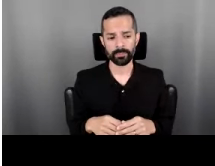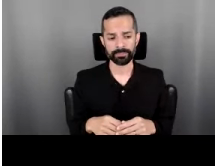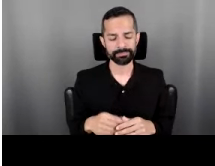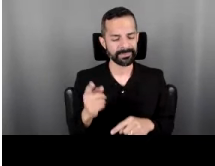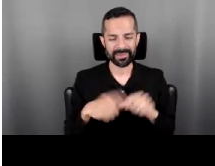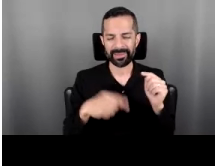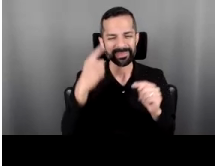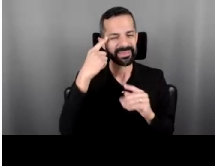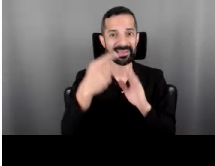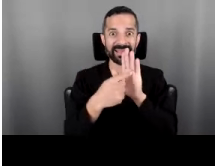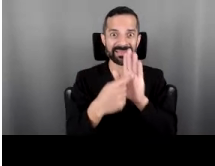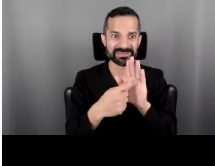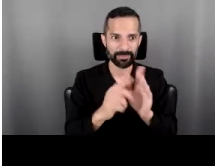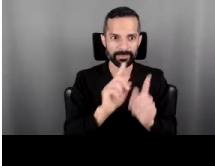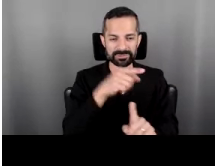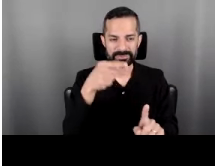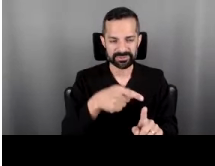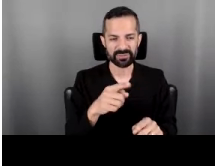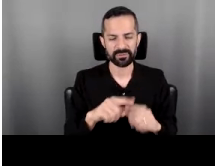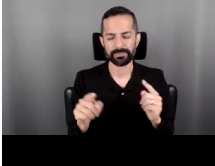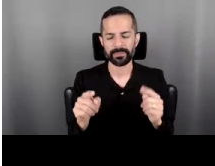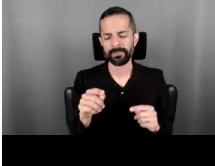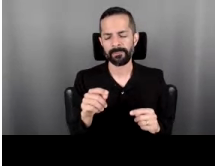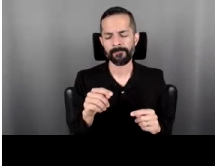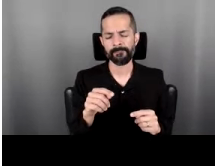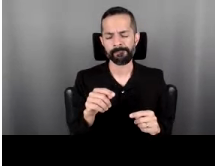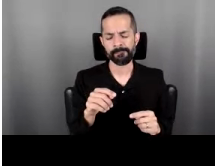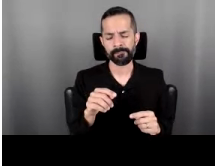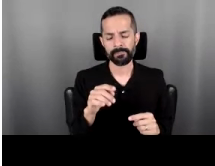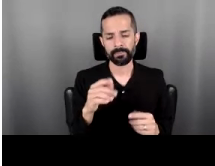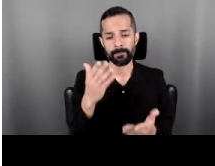But maybe I will as we continue to talk, there are might be ways in which